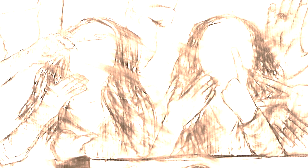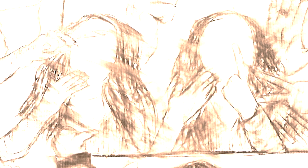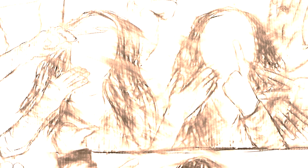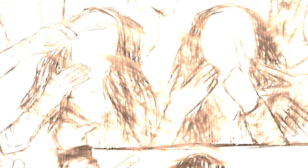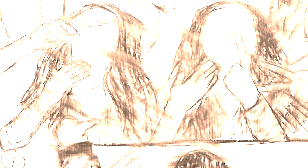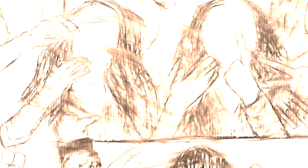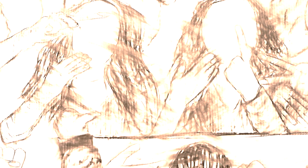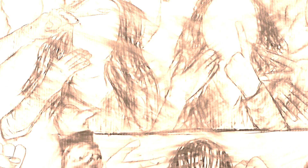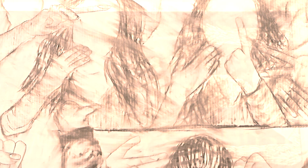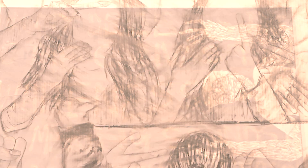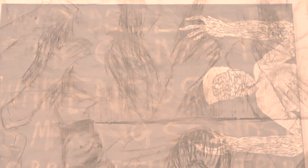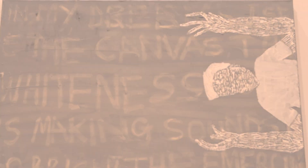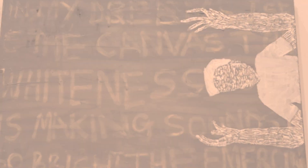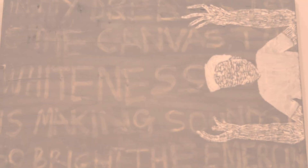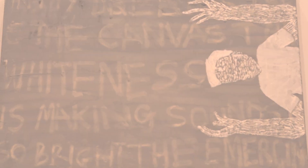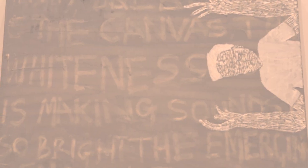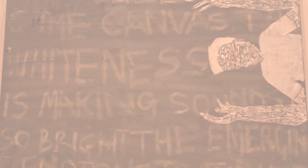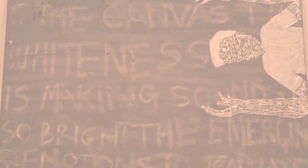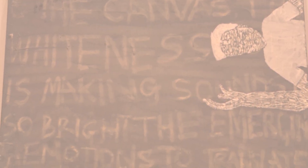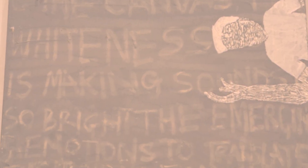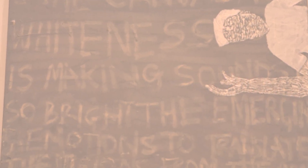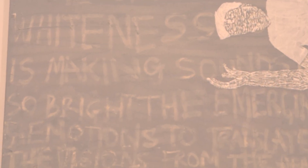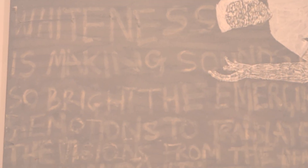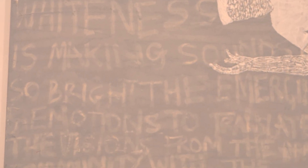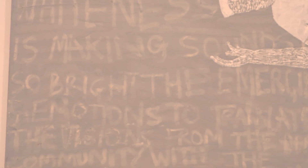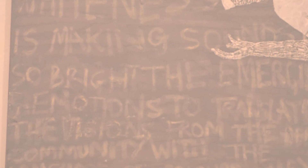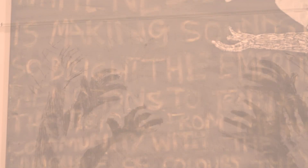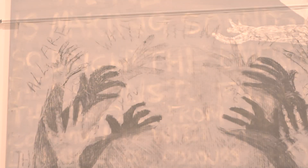and I could see that my hearing would progressively go down,